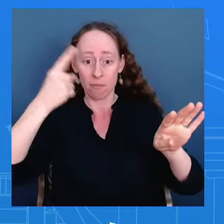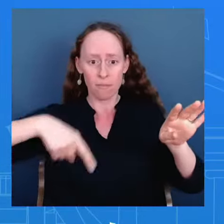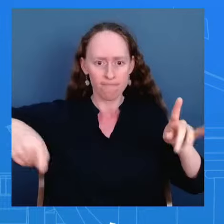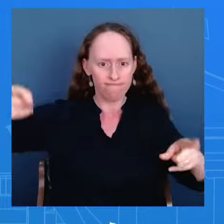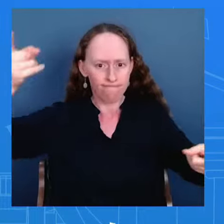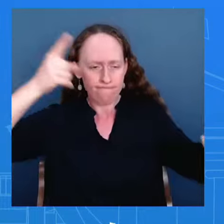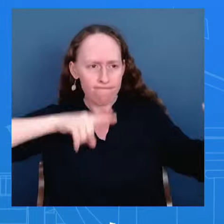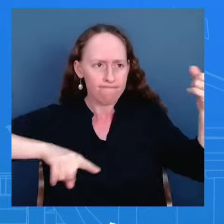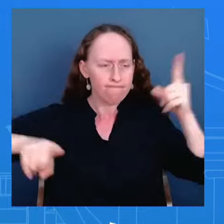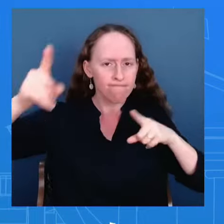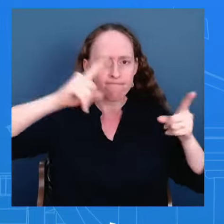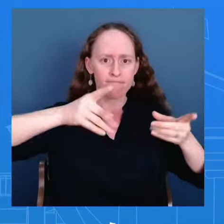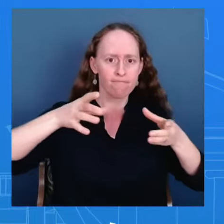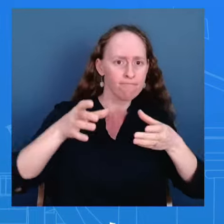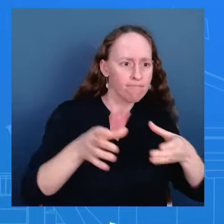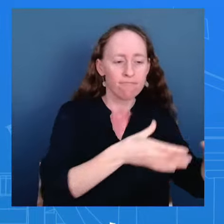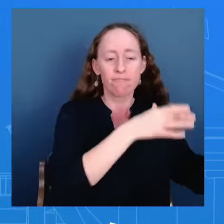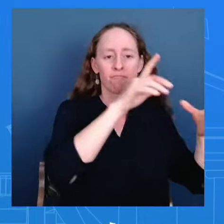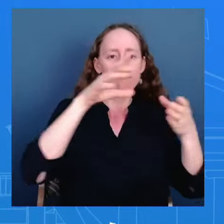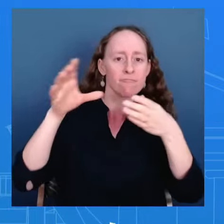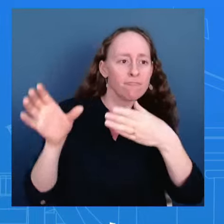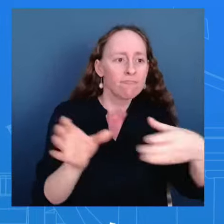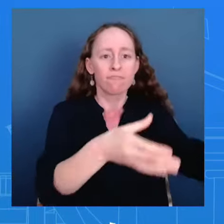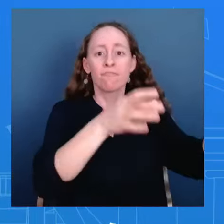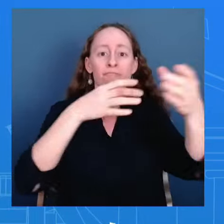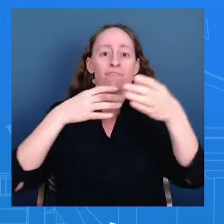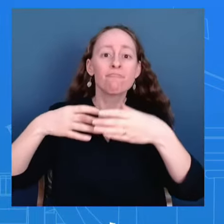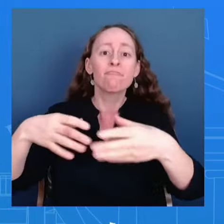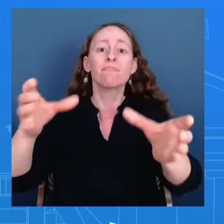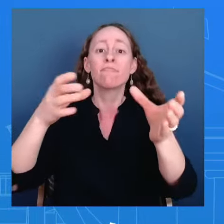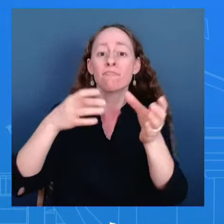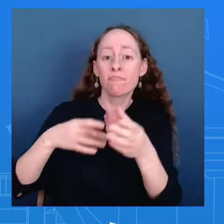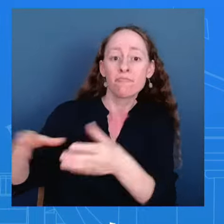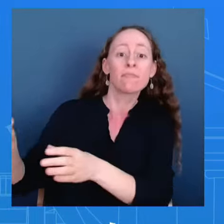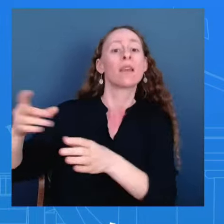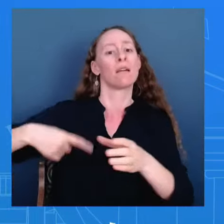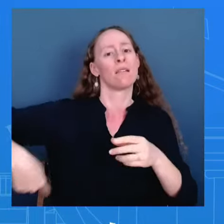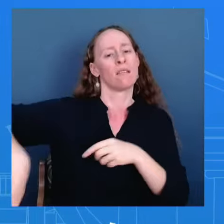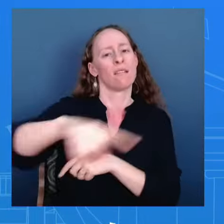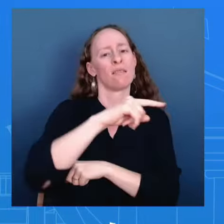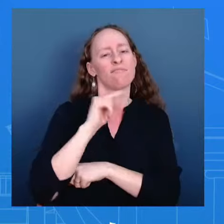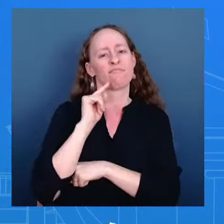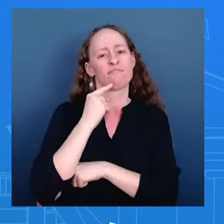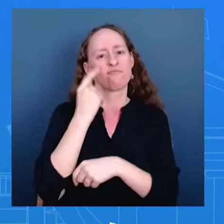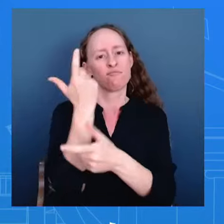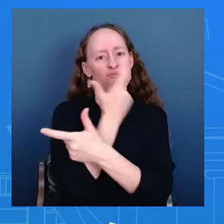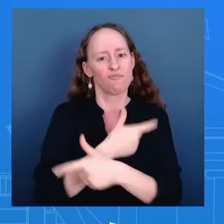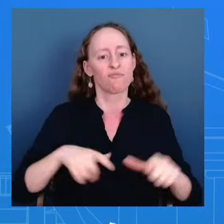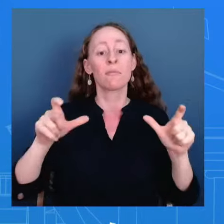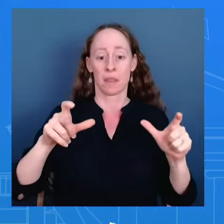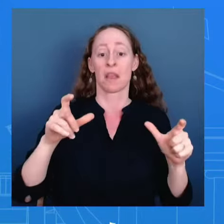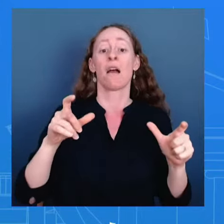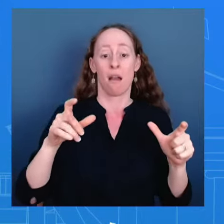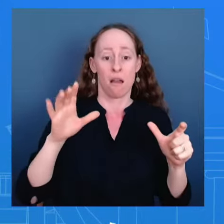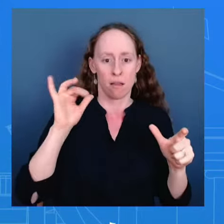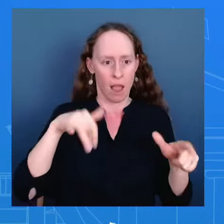in a massive way. That's a major ground operation. Pretty simple. I mean, it's not hard to discern that.